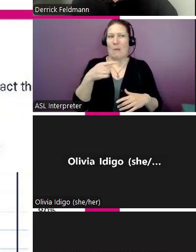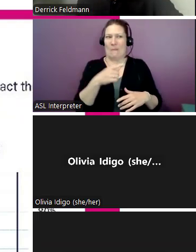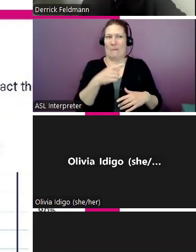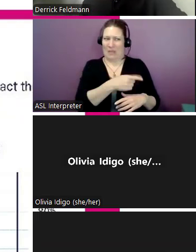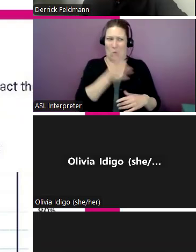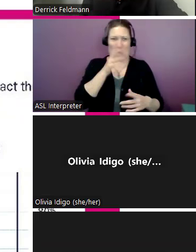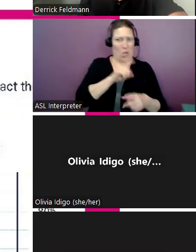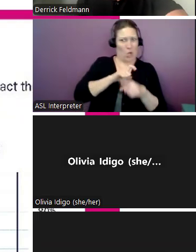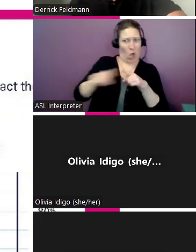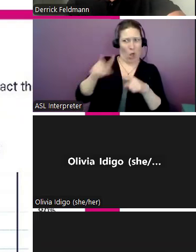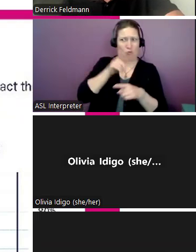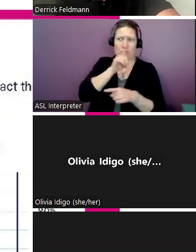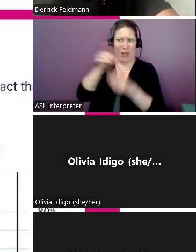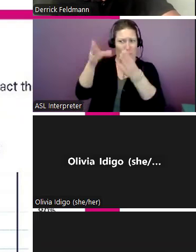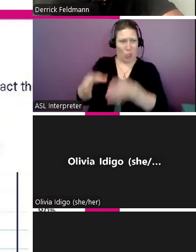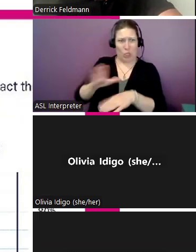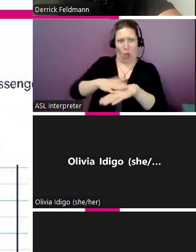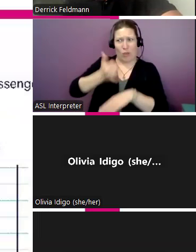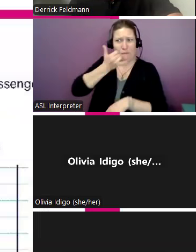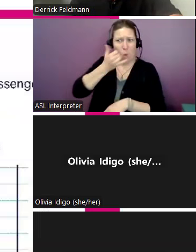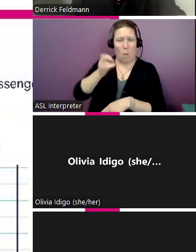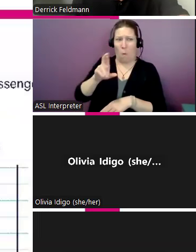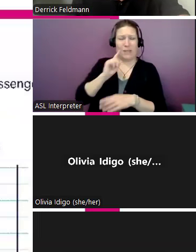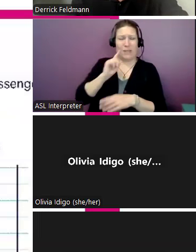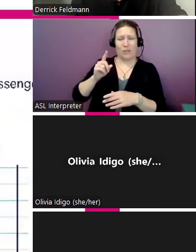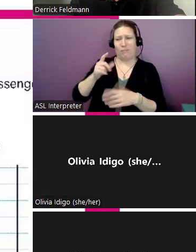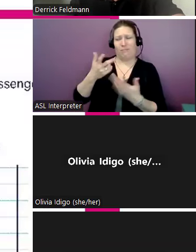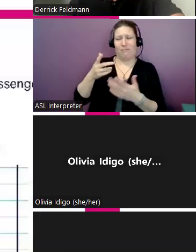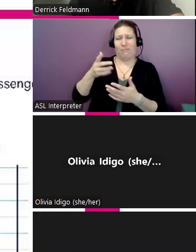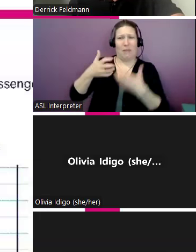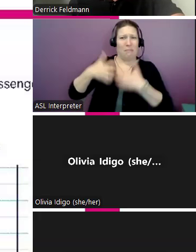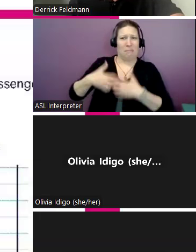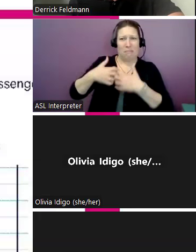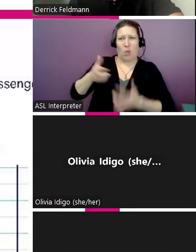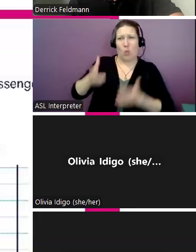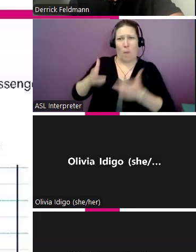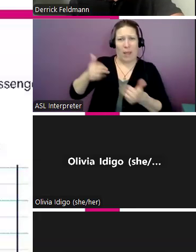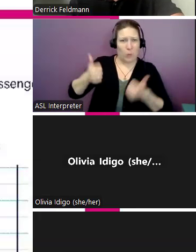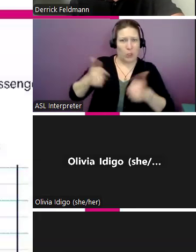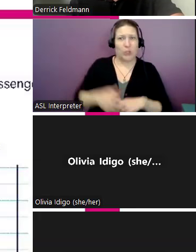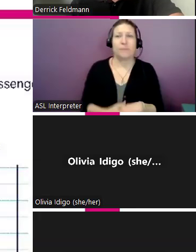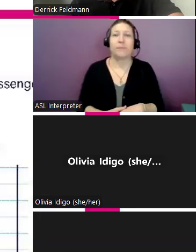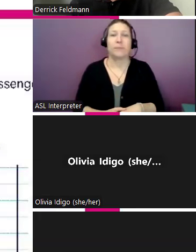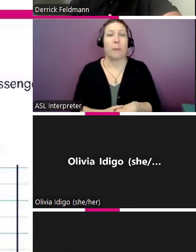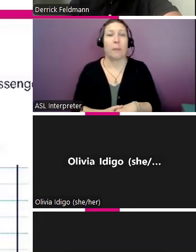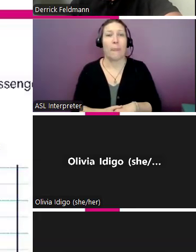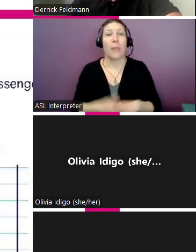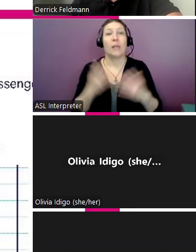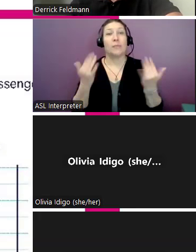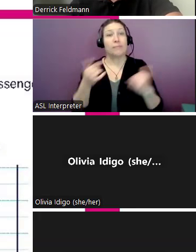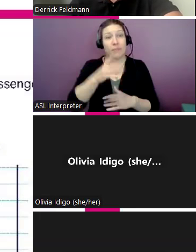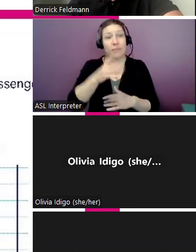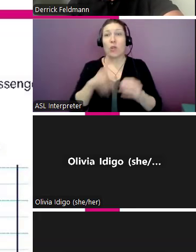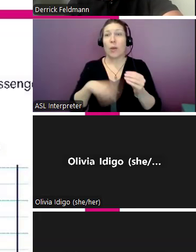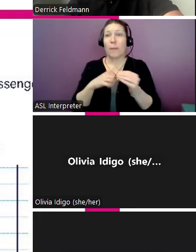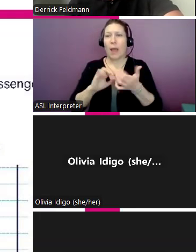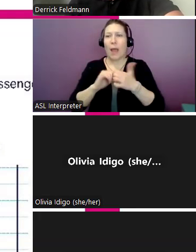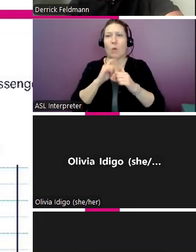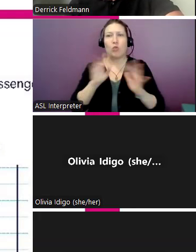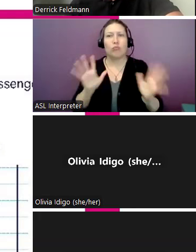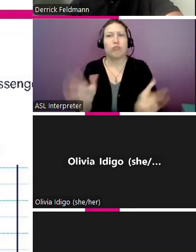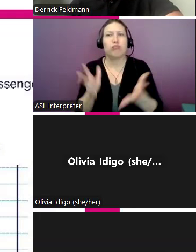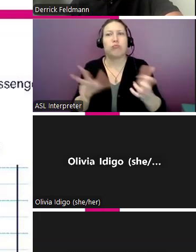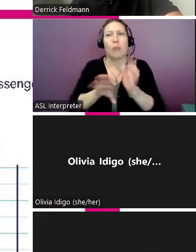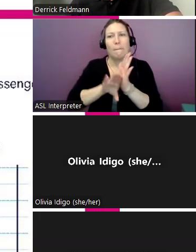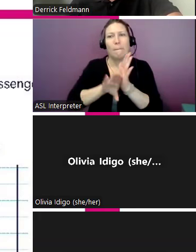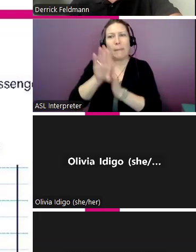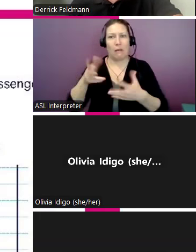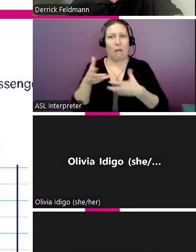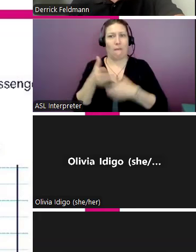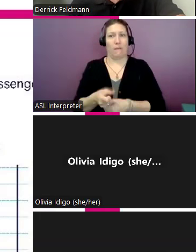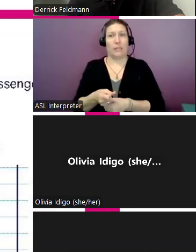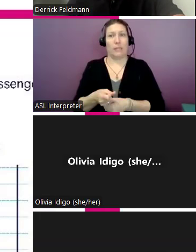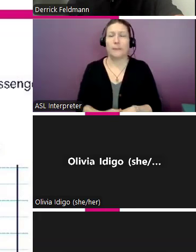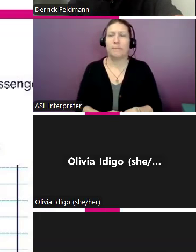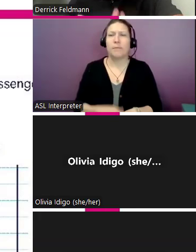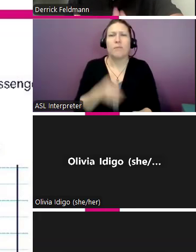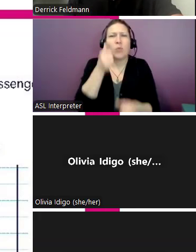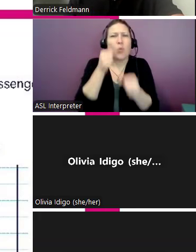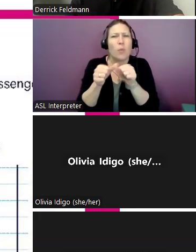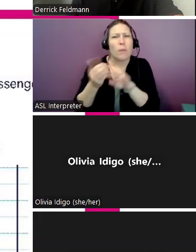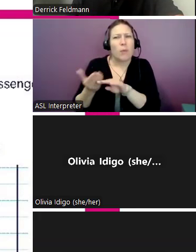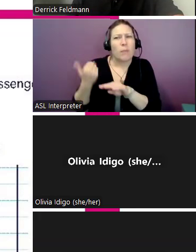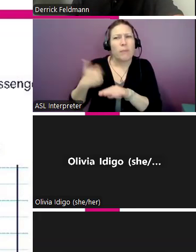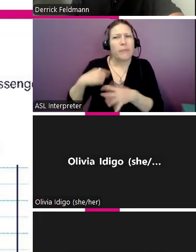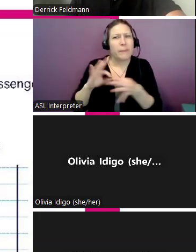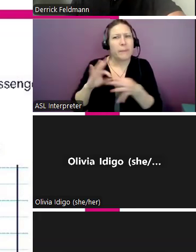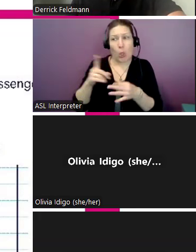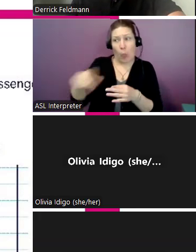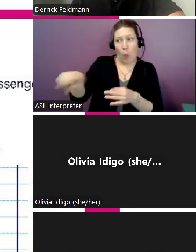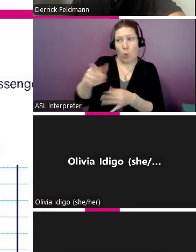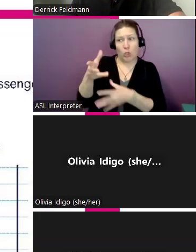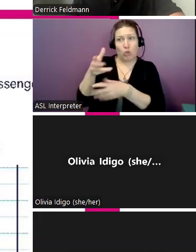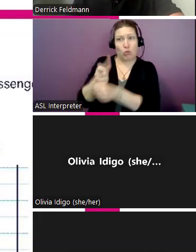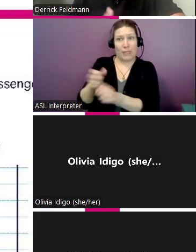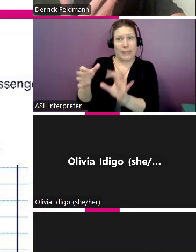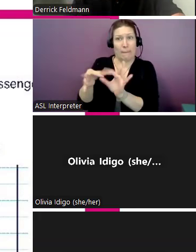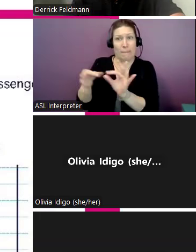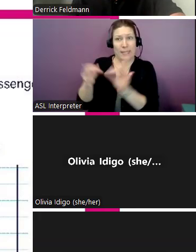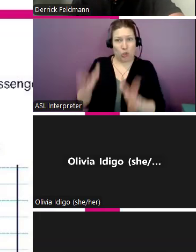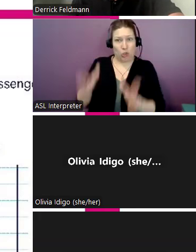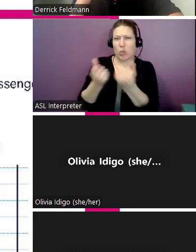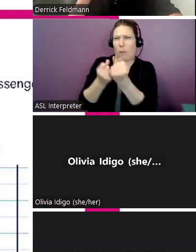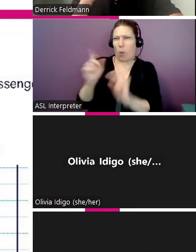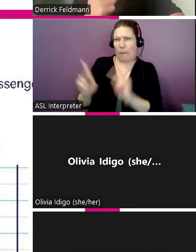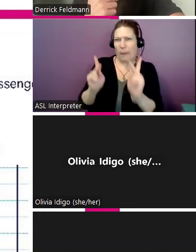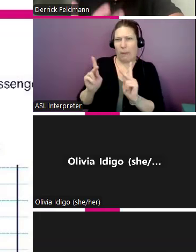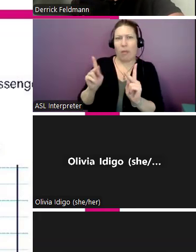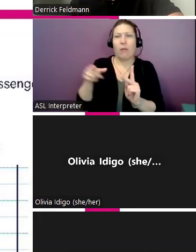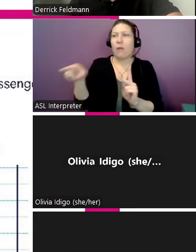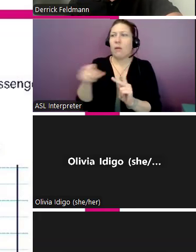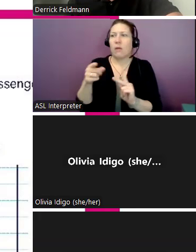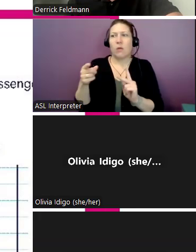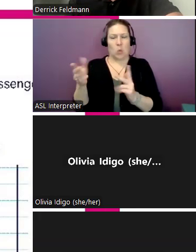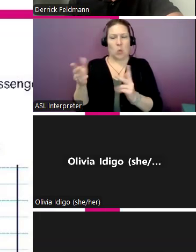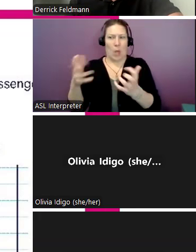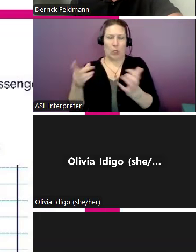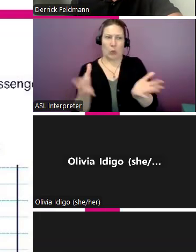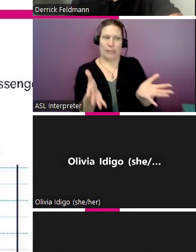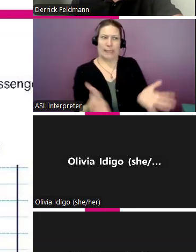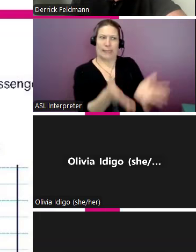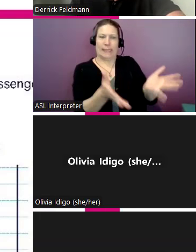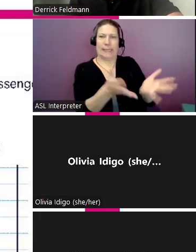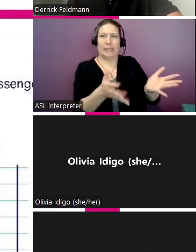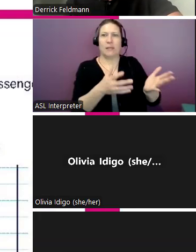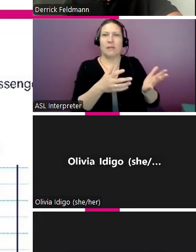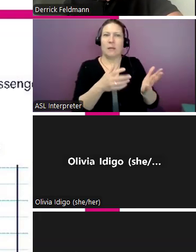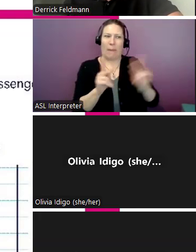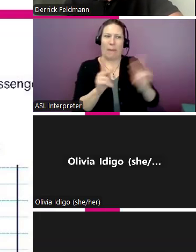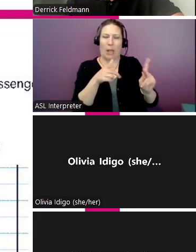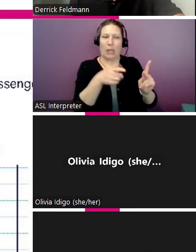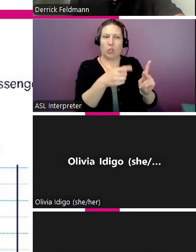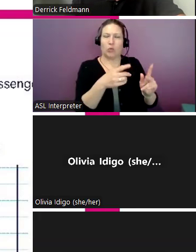All right, on the next slide. On this slide, you're going to see a little bit about building confidence. Remember, I talked to earlier that that we have to help our trusted messengers be assured as they continue to nudge their loved ones and support as they connect with them.